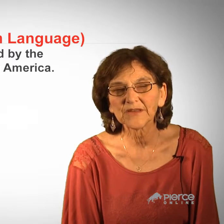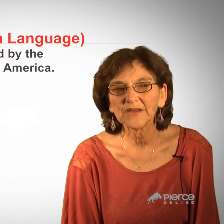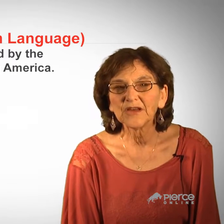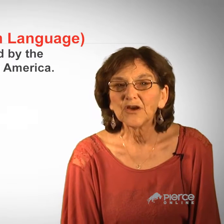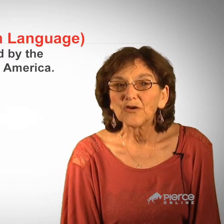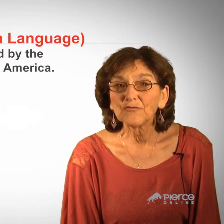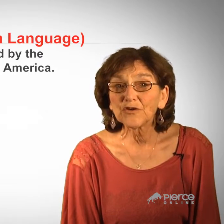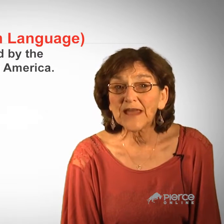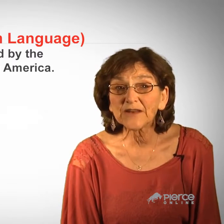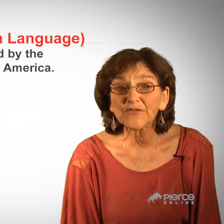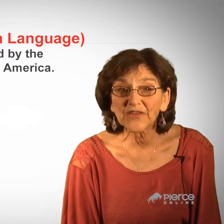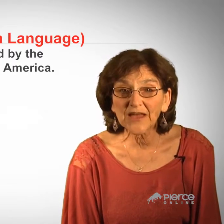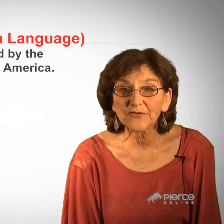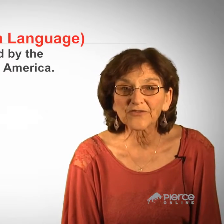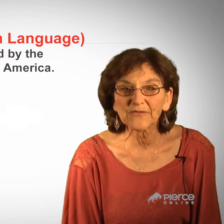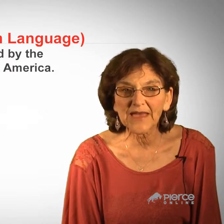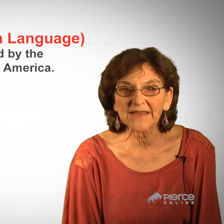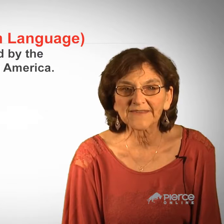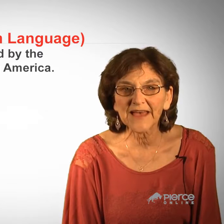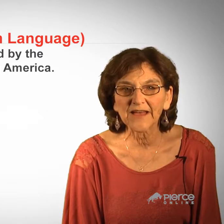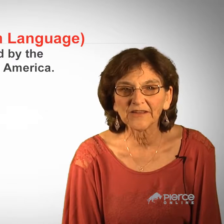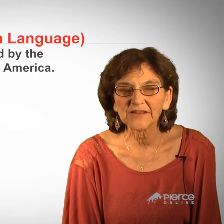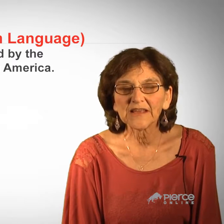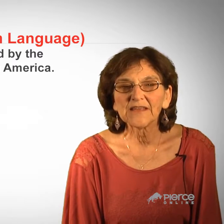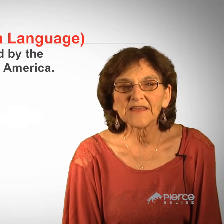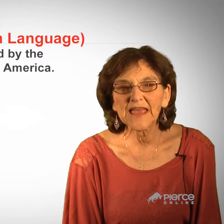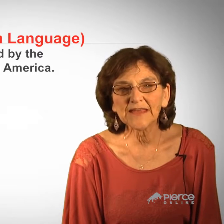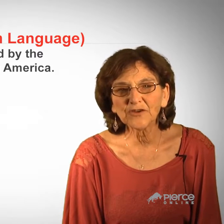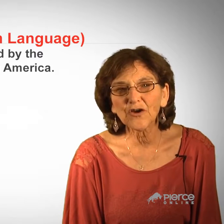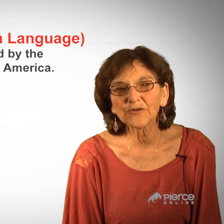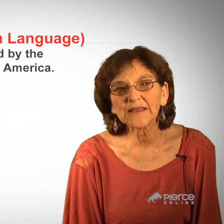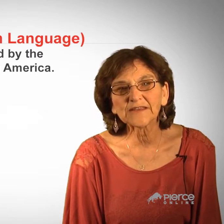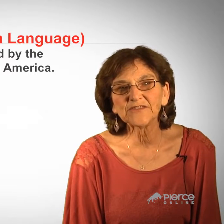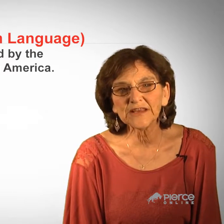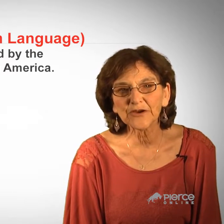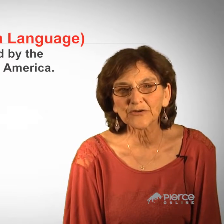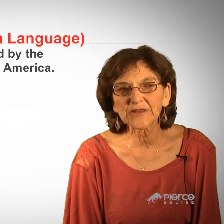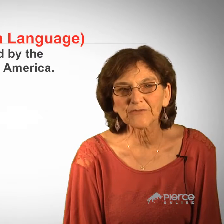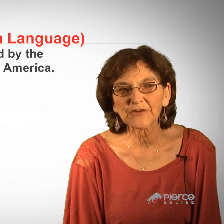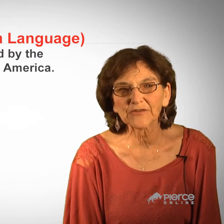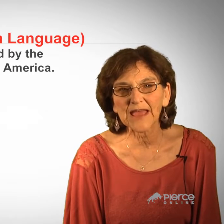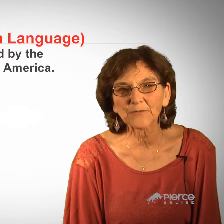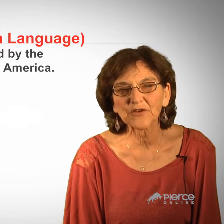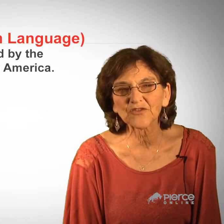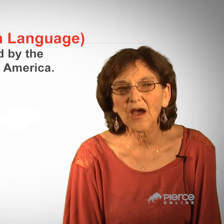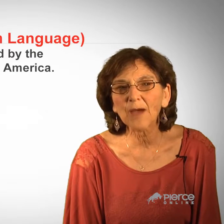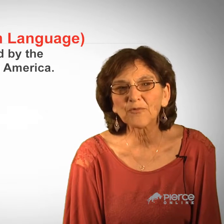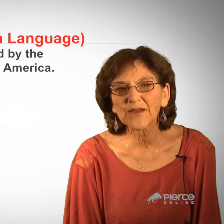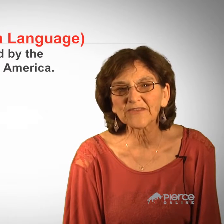For native signers of ASL, the encoding and decoding of their language operates